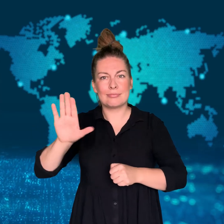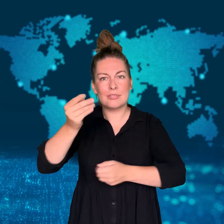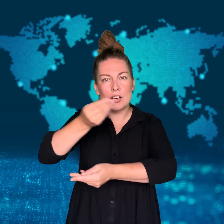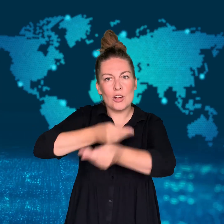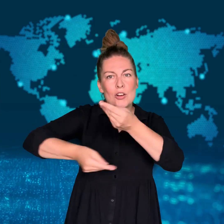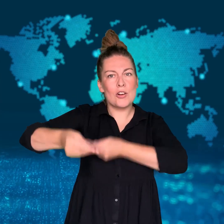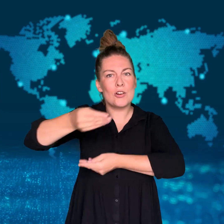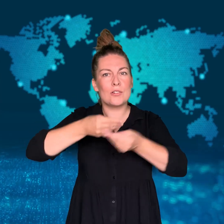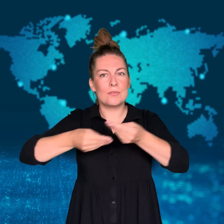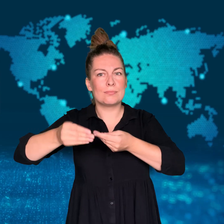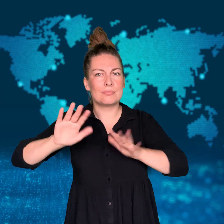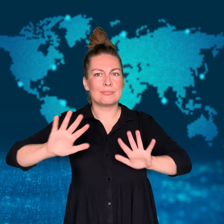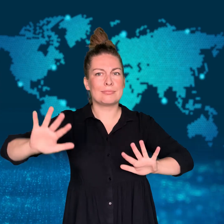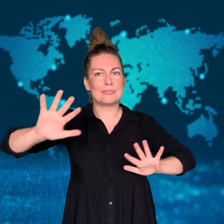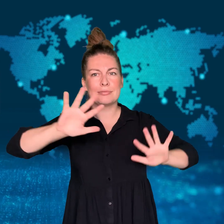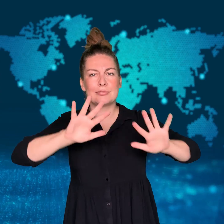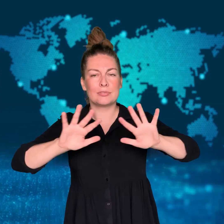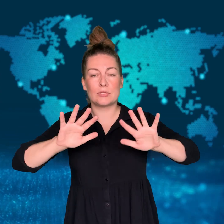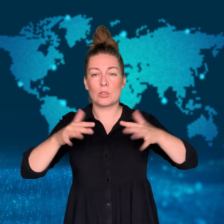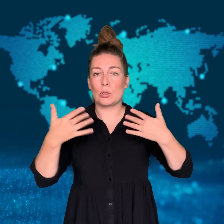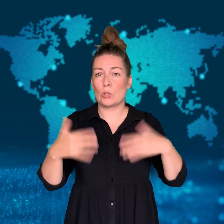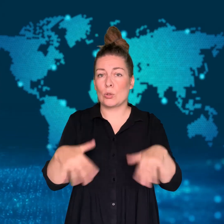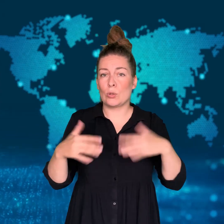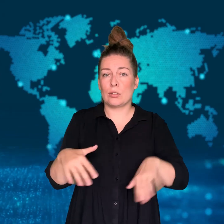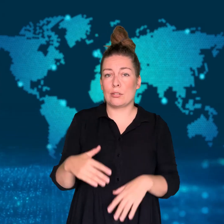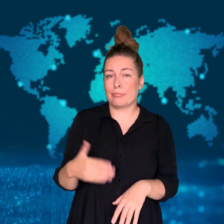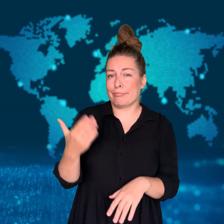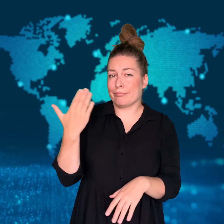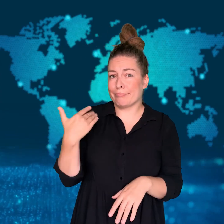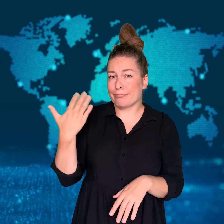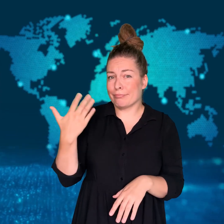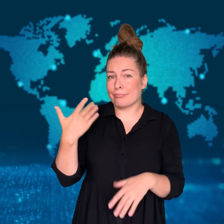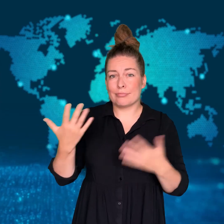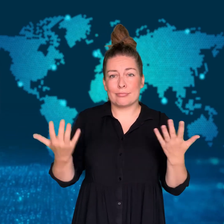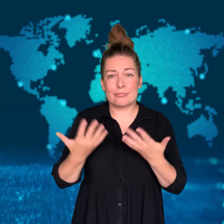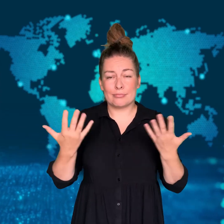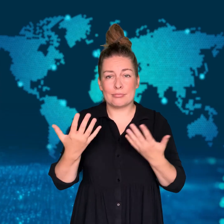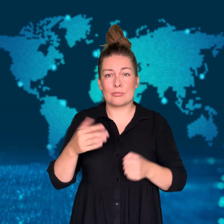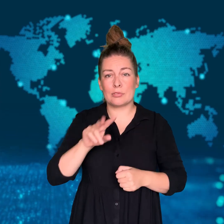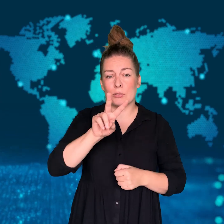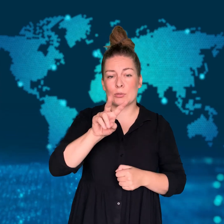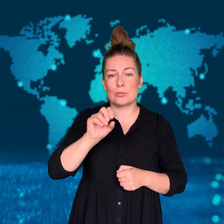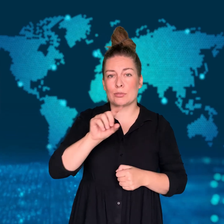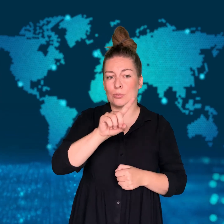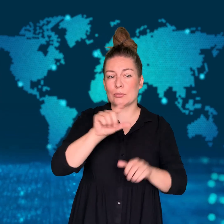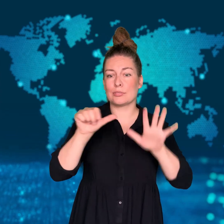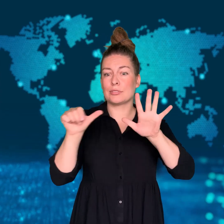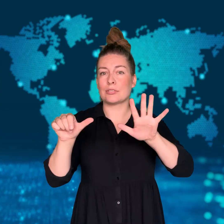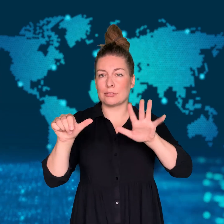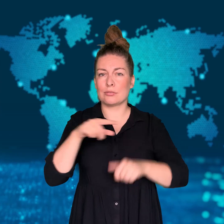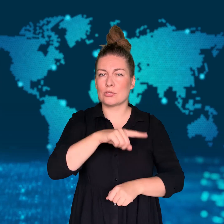China's claim was rejected in 2016 by